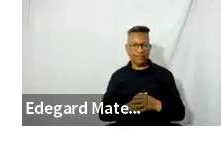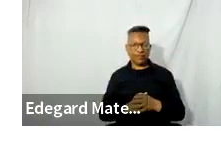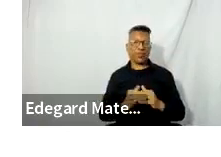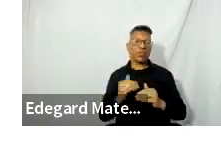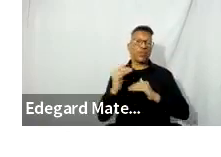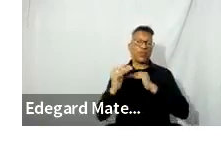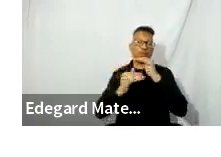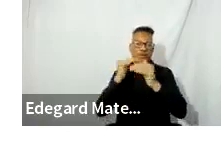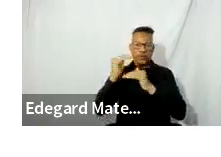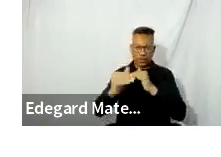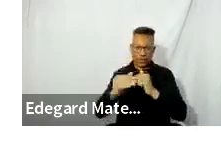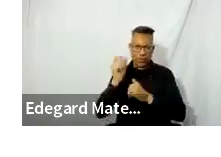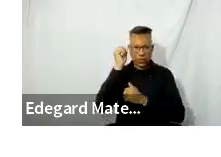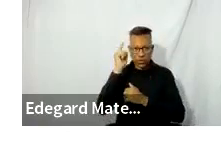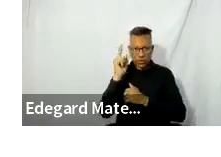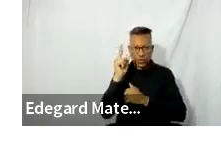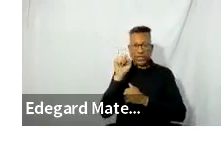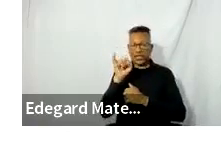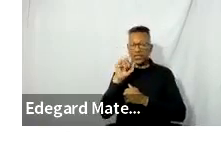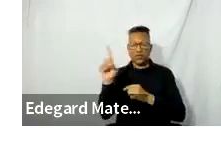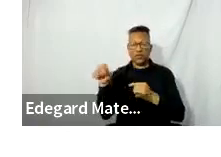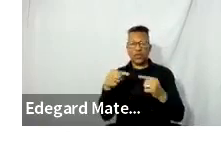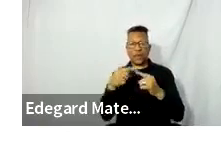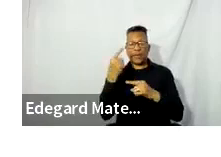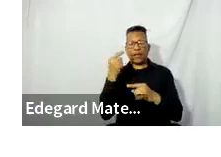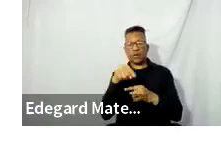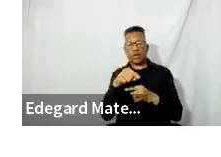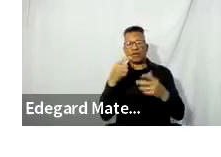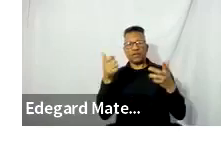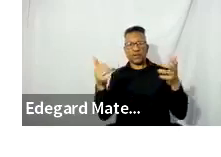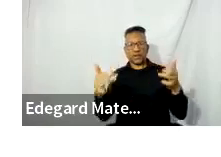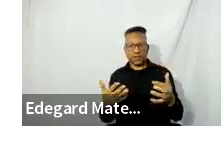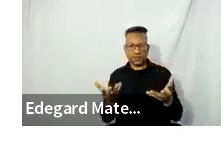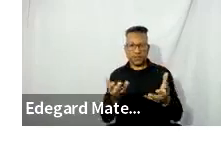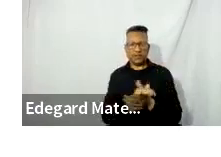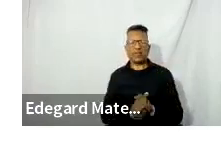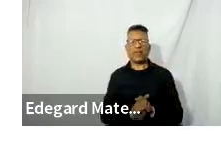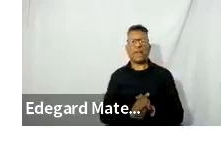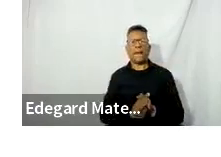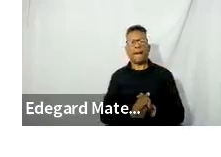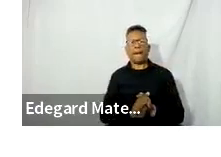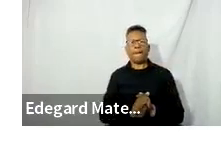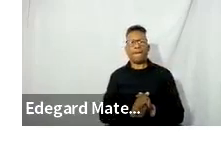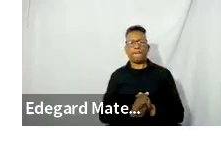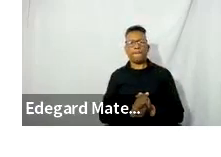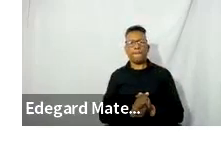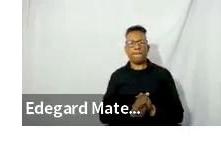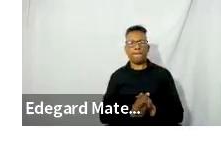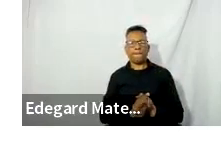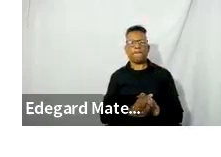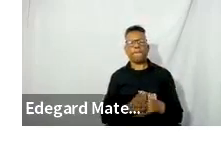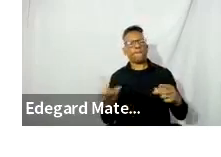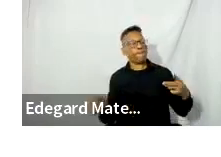the principle, then, of of cultural device? ent? If it's not If it's not this secondly secondly I